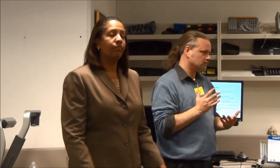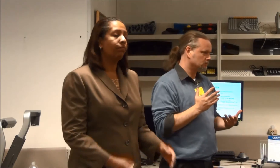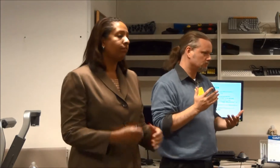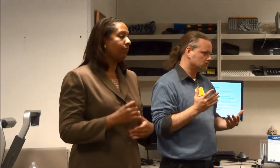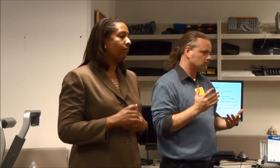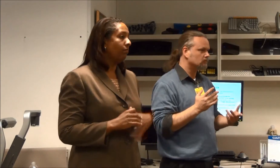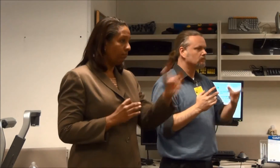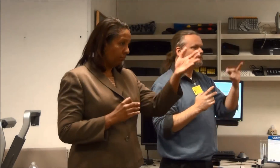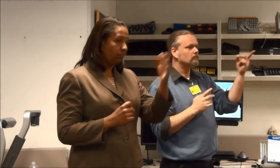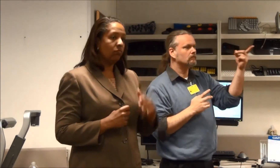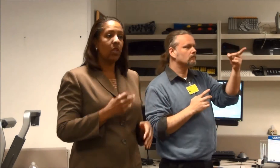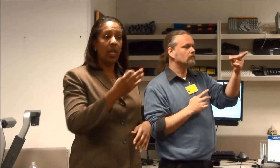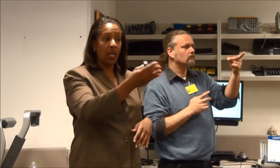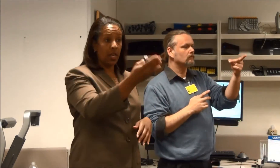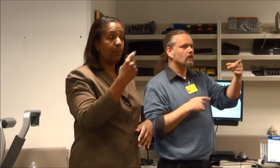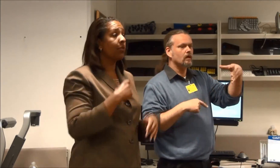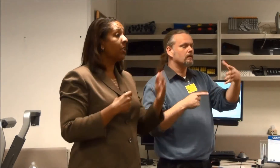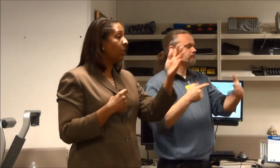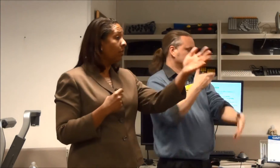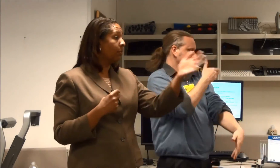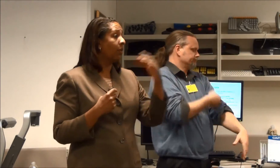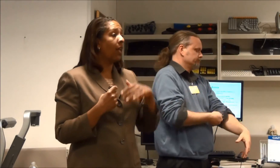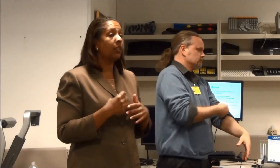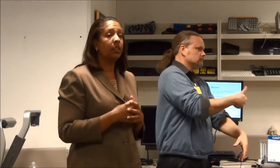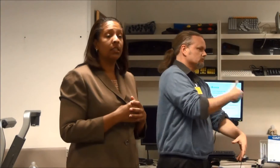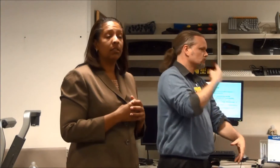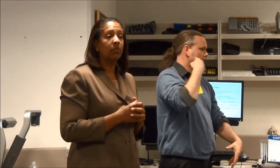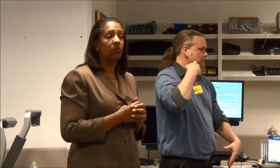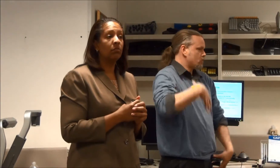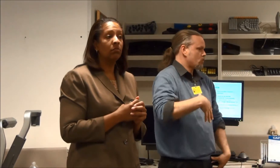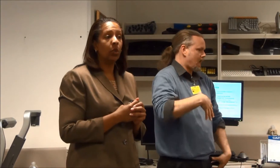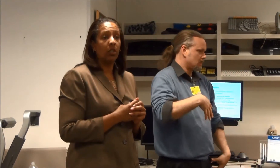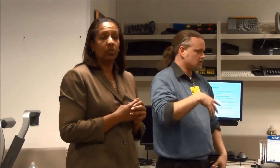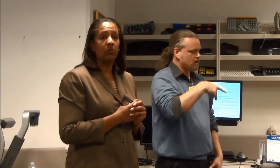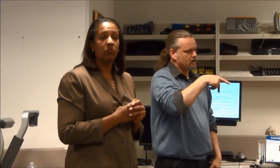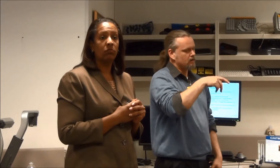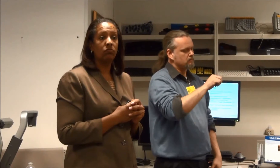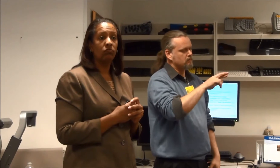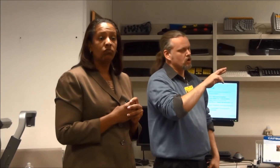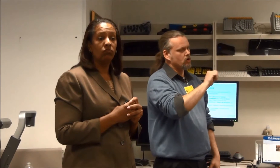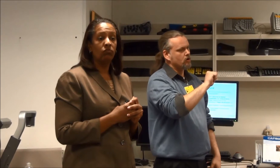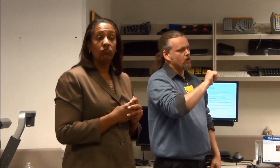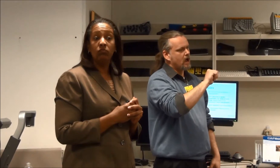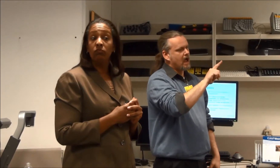Jo Linda Johnson: An amputee, paralysis. What else? Participant: Bad back.